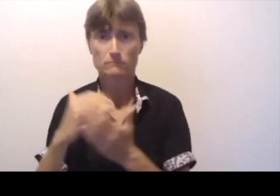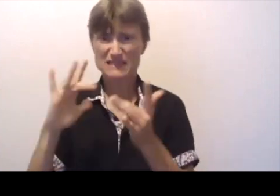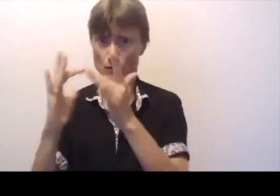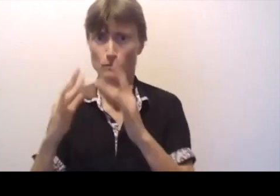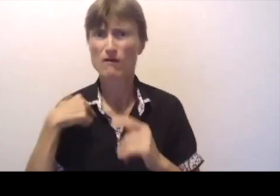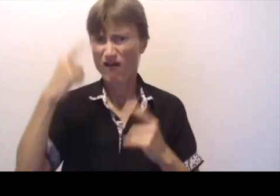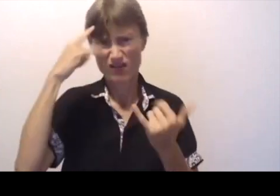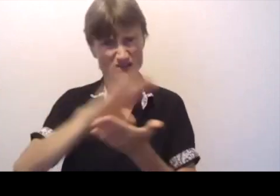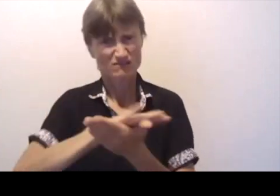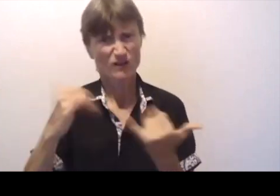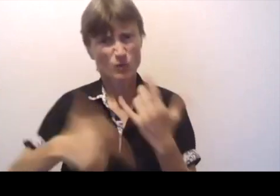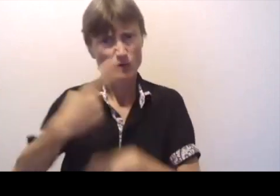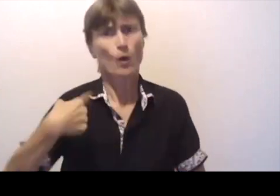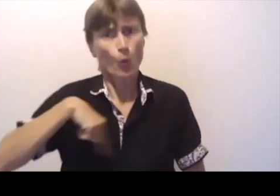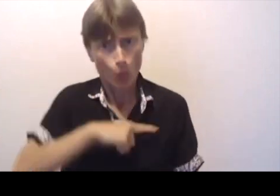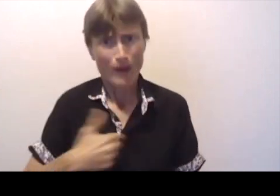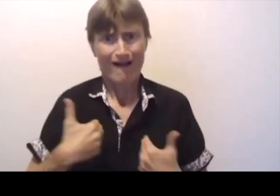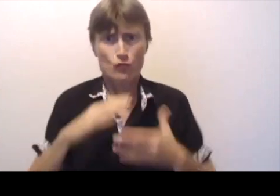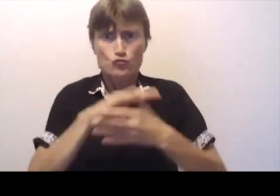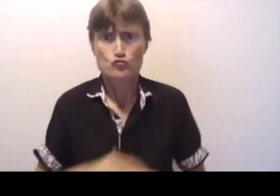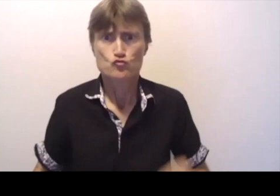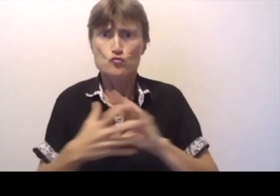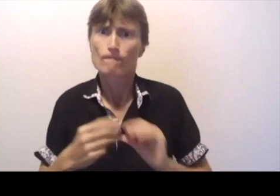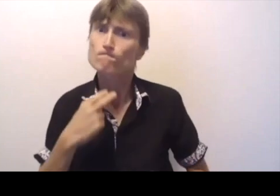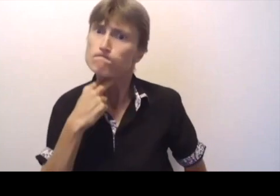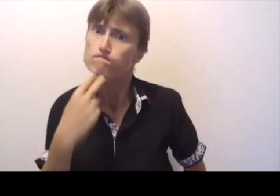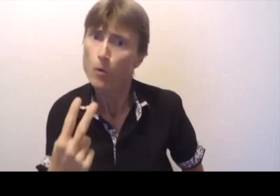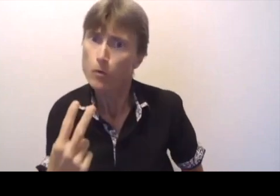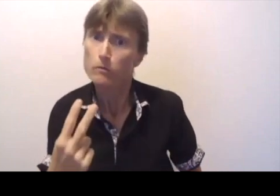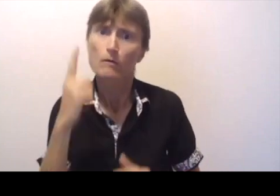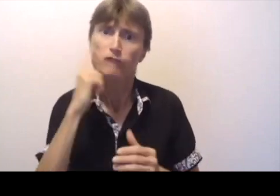and and really the point is to make the case for basic income for the arts